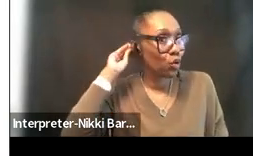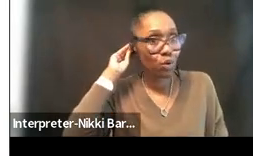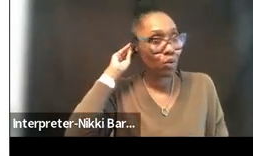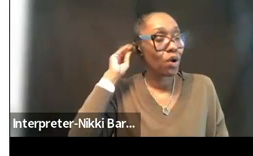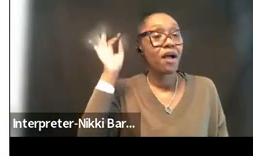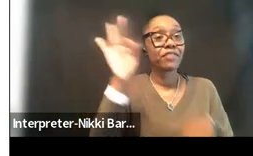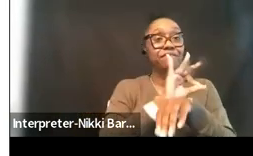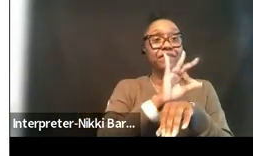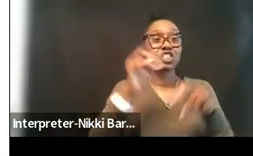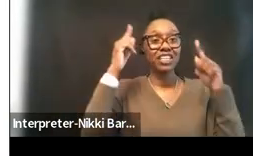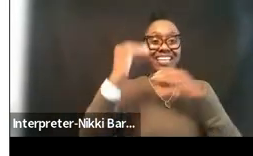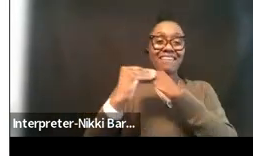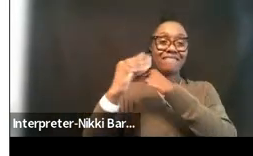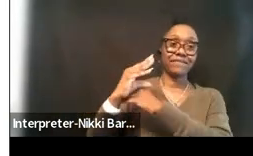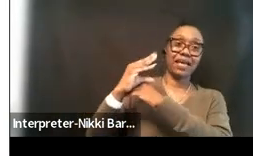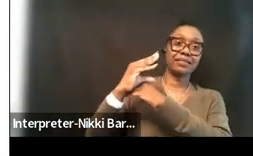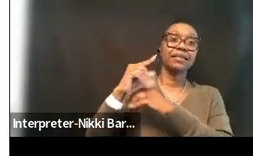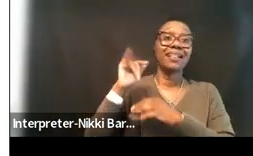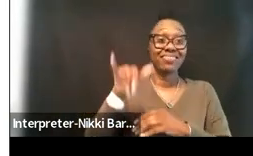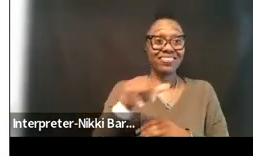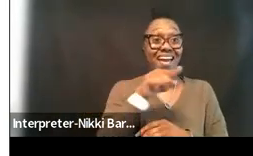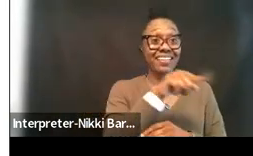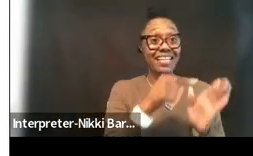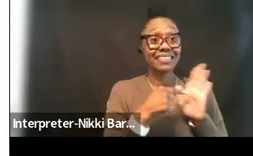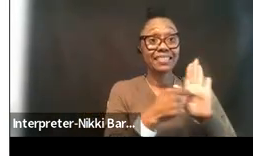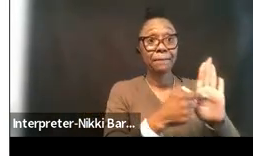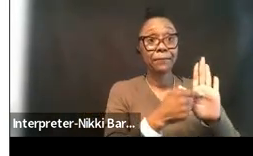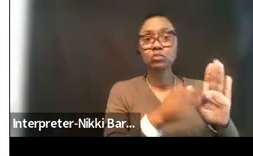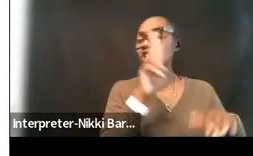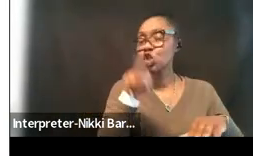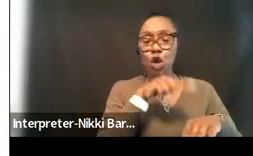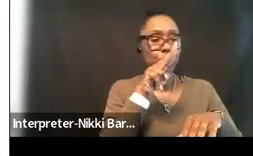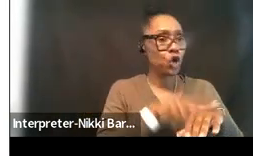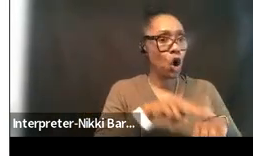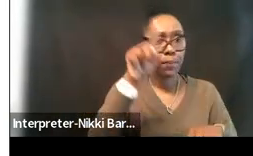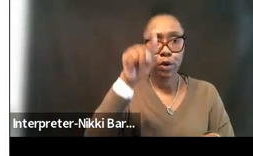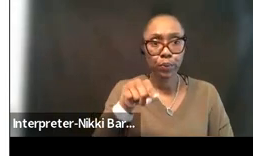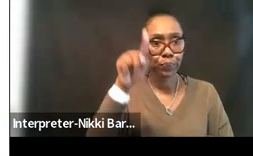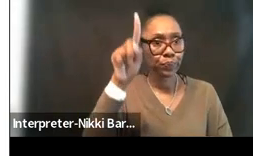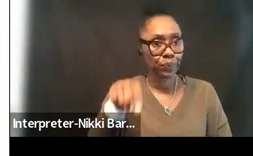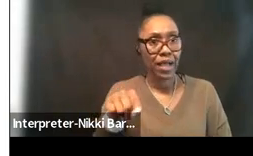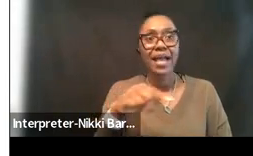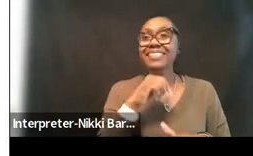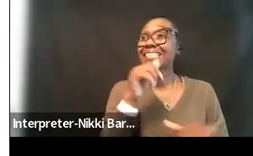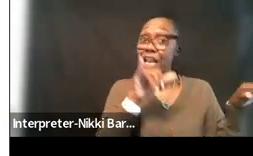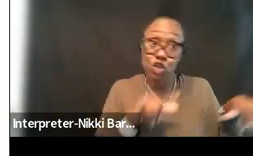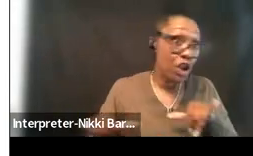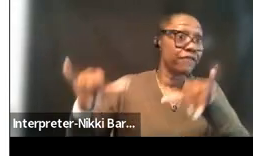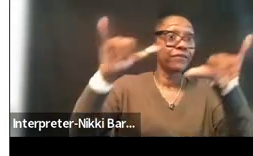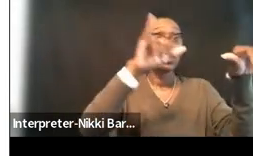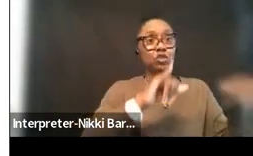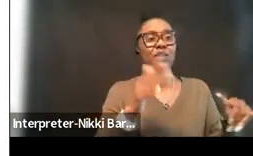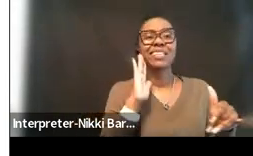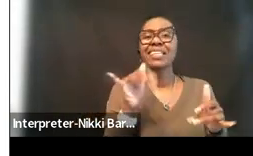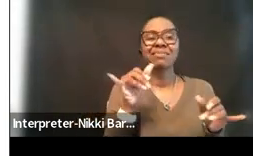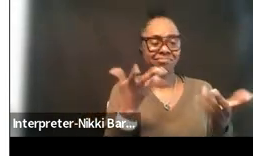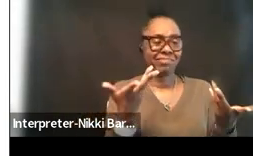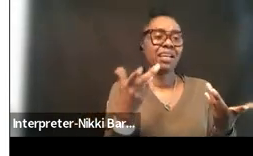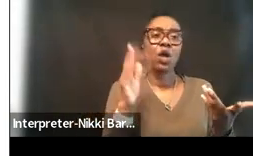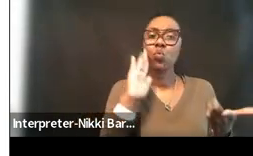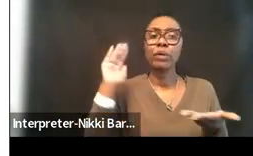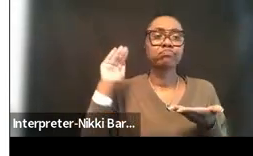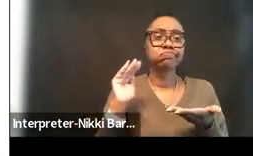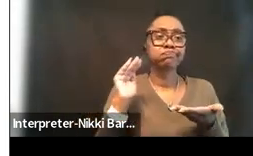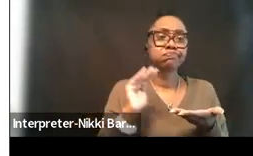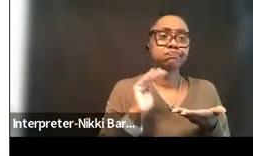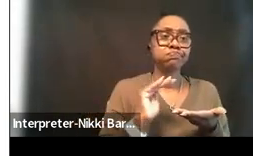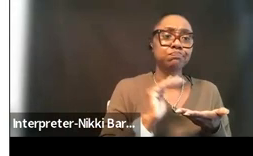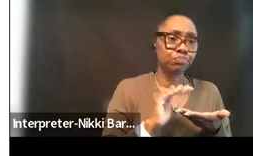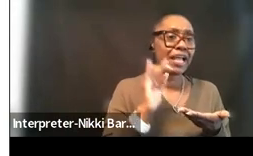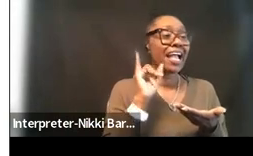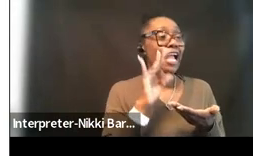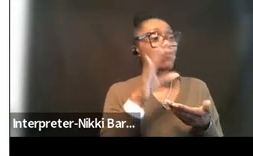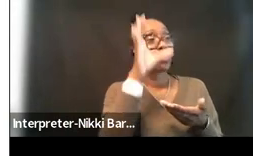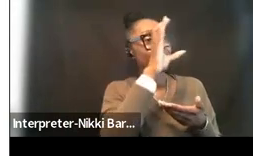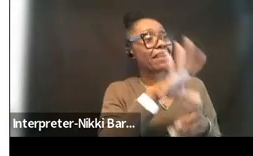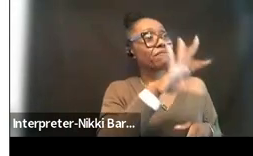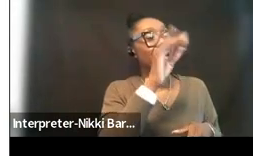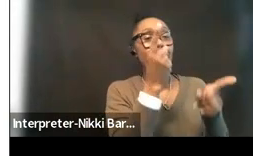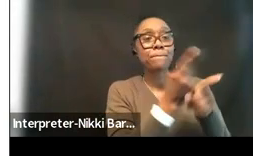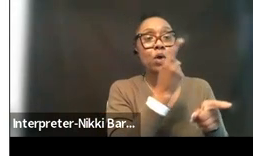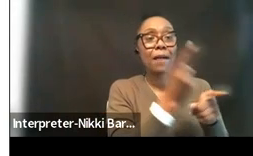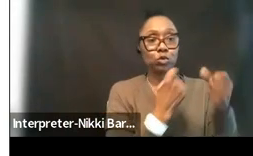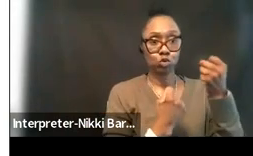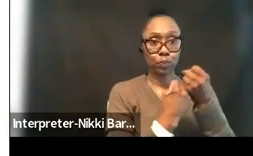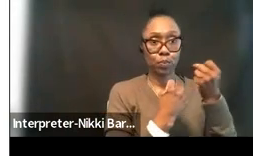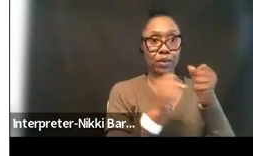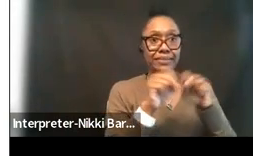They are not universal, but they are quite common and they will lessen with time, especially if you are finding the proper support.